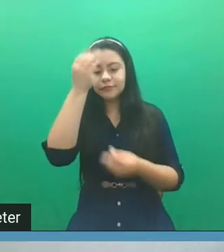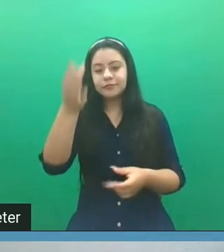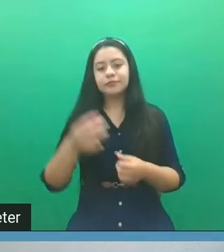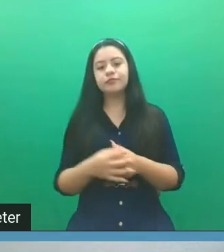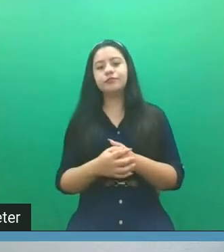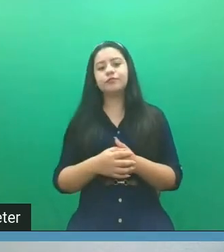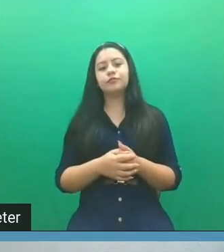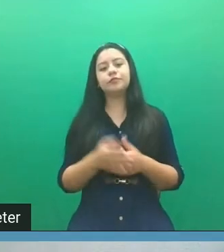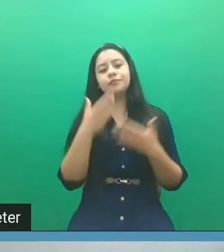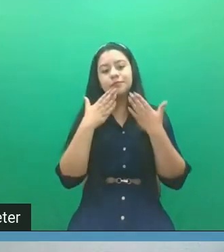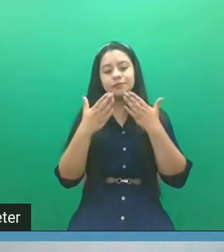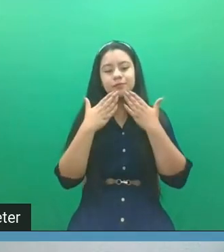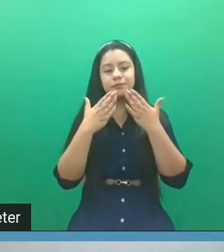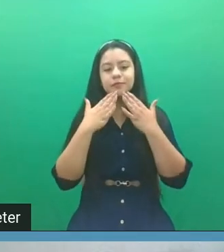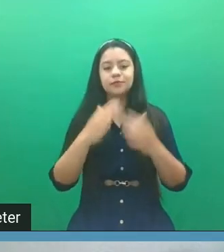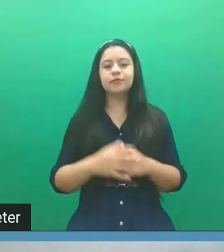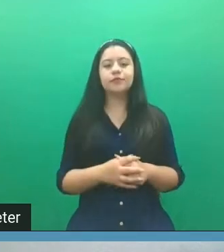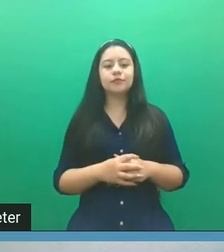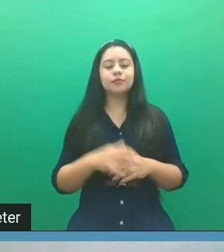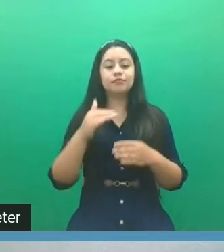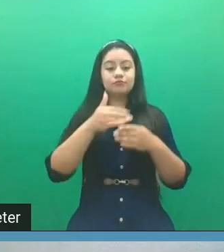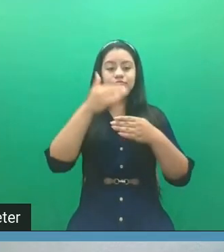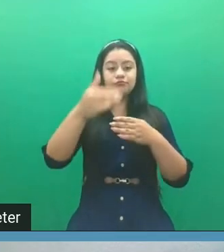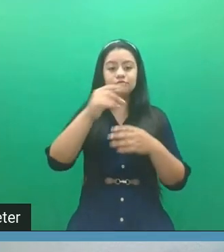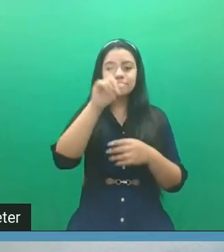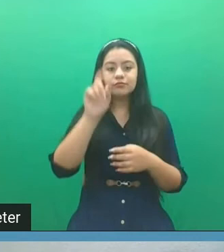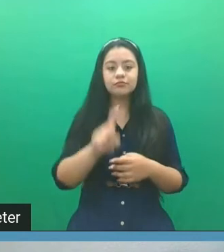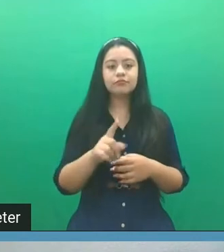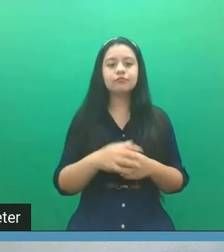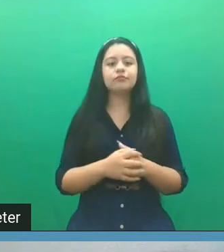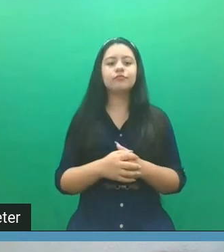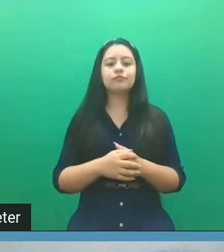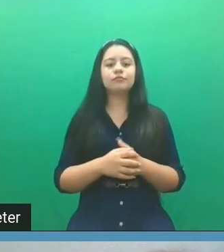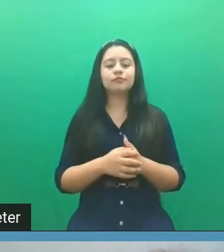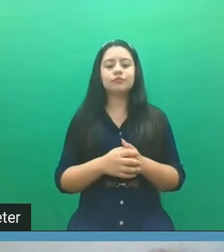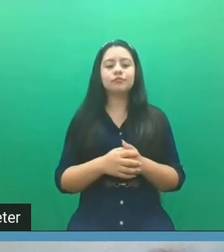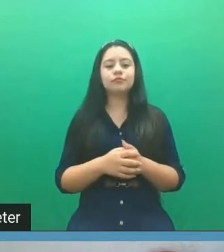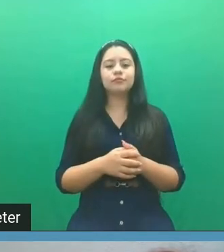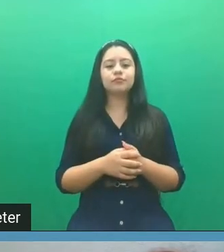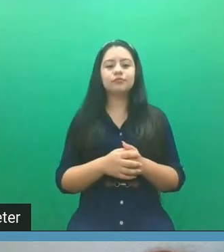Okay thank you. This next question is very related to what you were just talking about